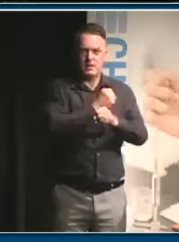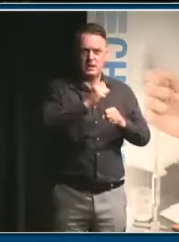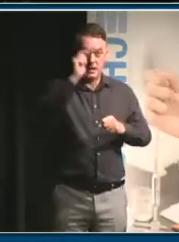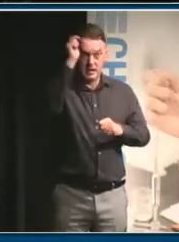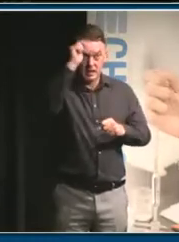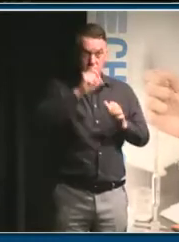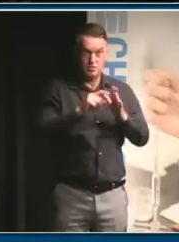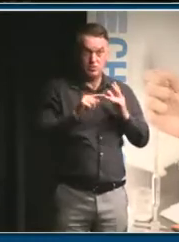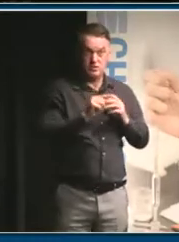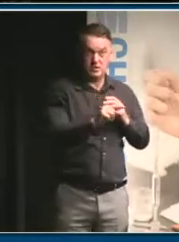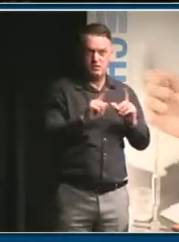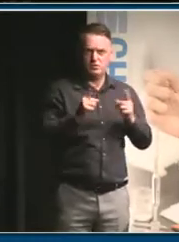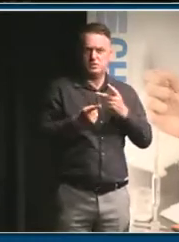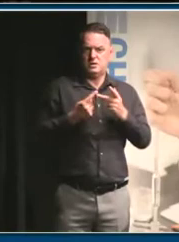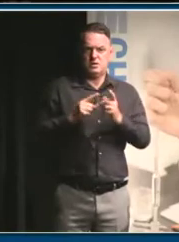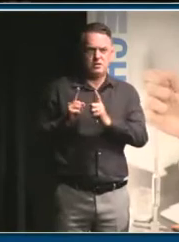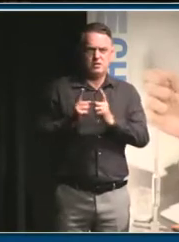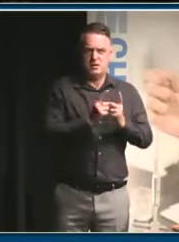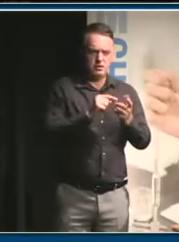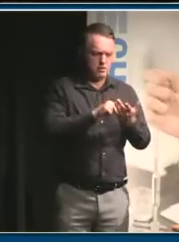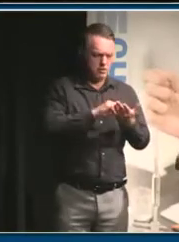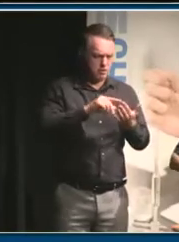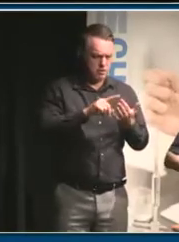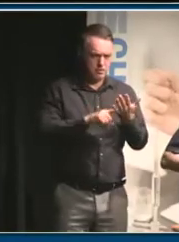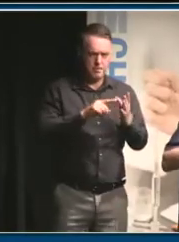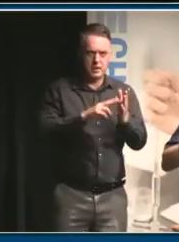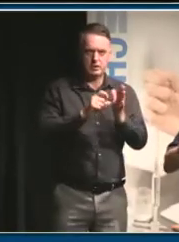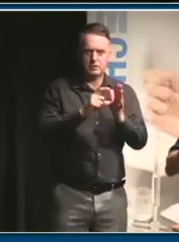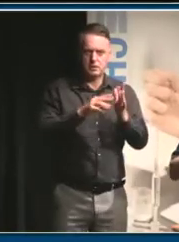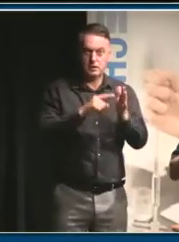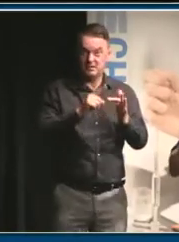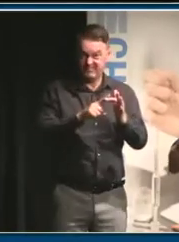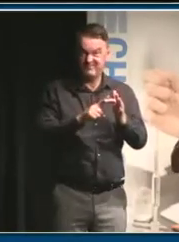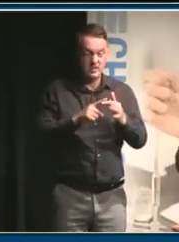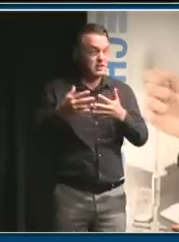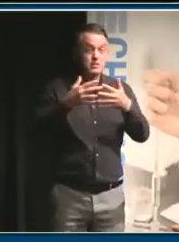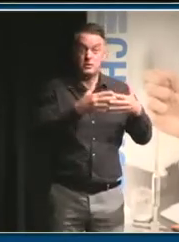do people use formaldehyde for? Oh… Wood! In the United States, in North America,